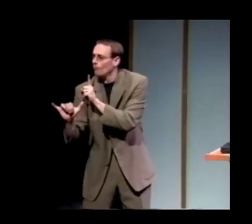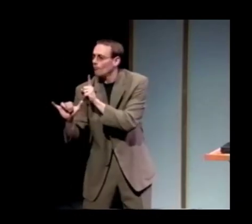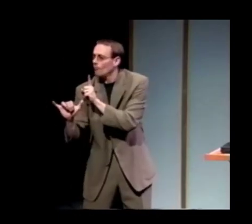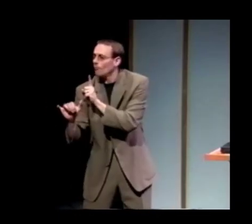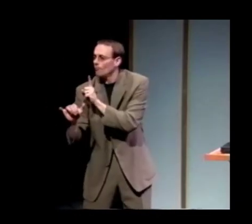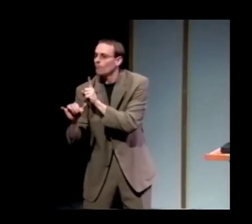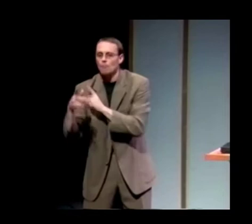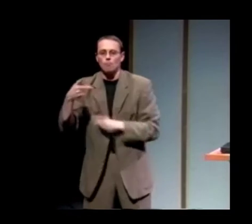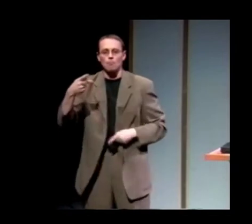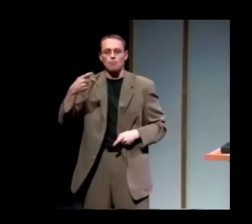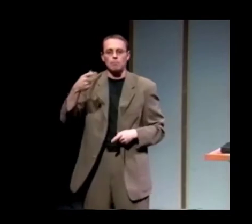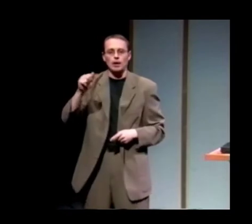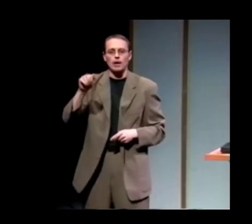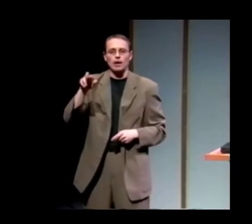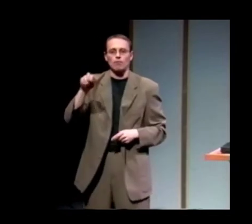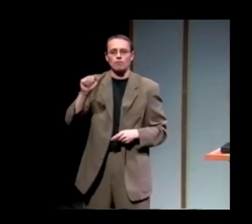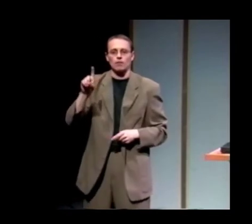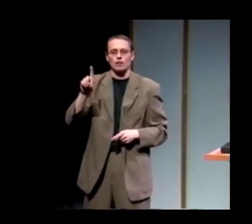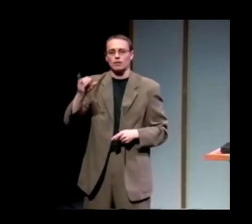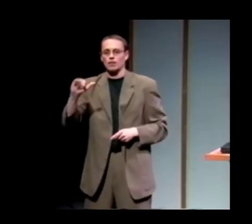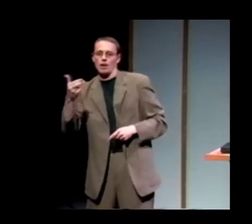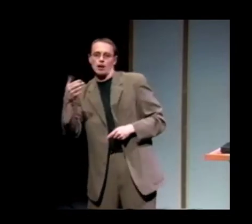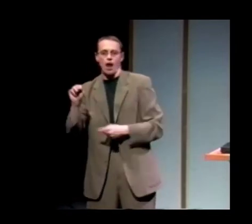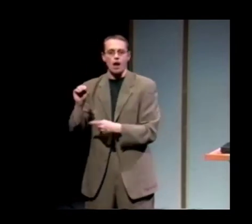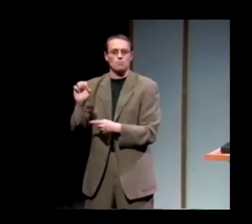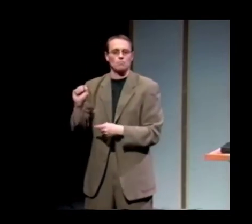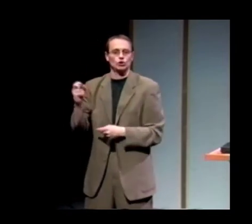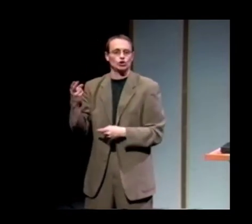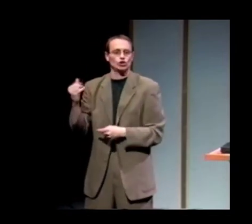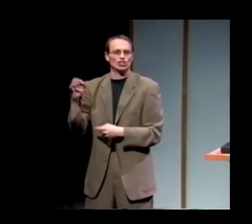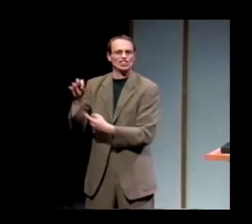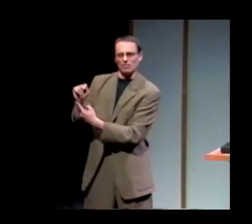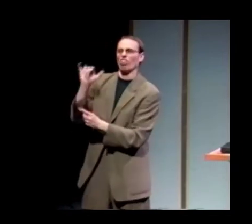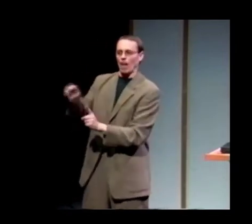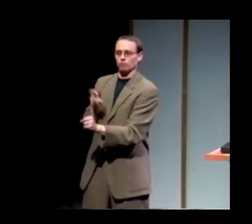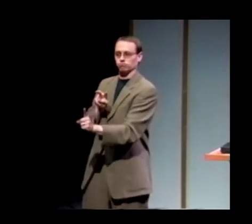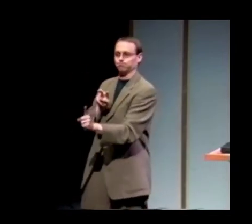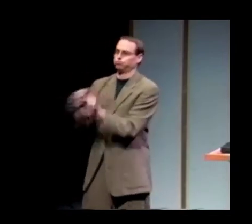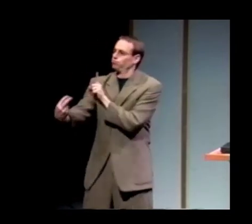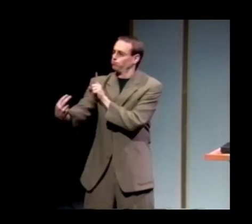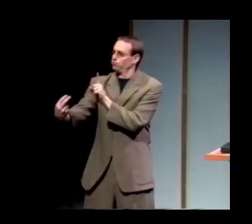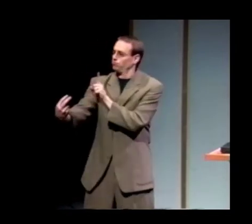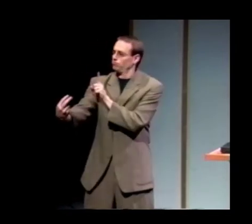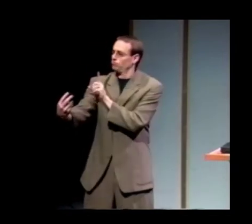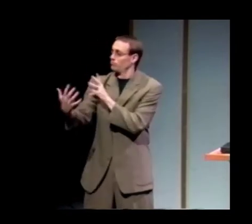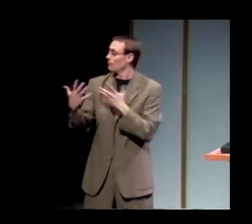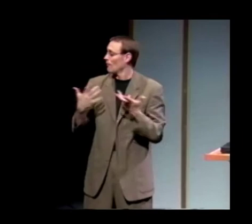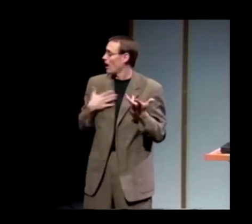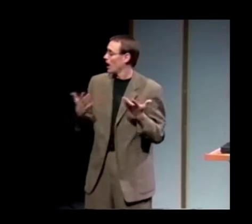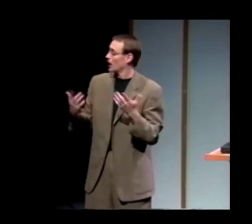IT WAS A MONKEY LANGUAGE, A NONLANGUAGE, UNTIL STOKOE PAVED THE WAY FOR THAT PARADIGM SHIFT.